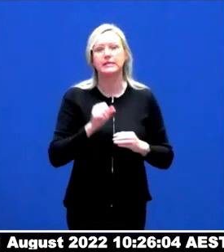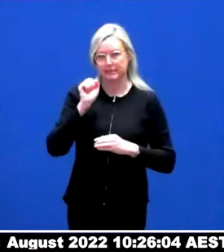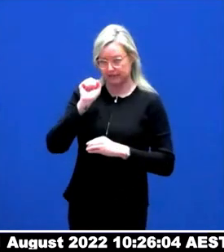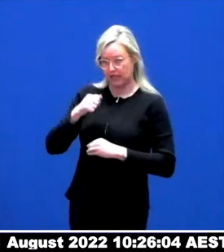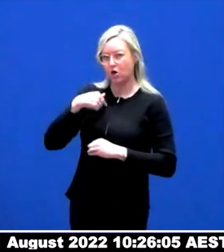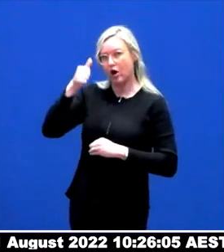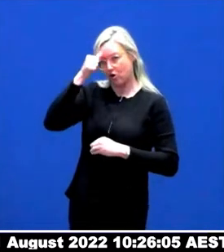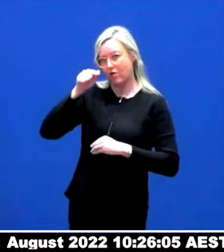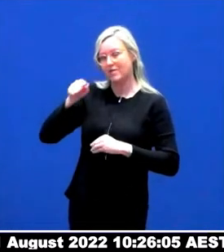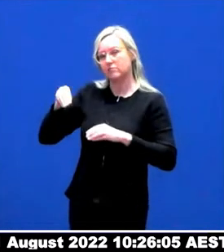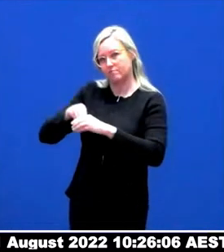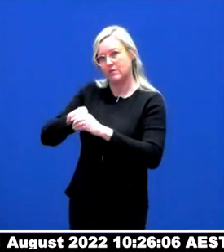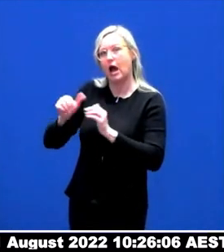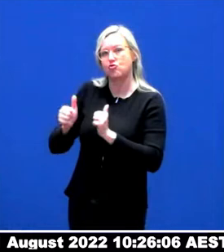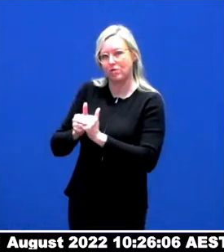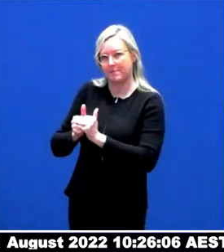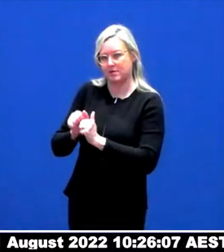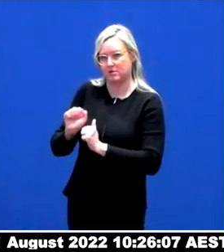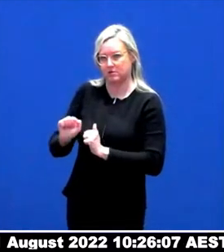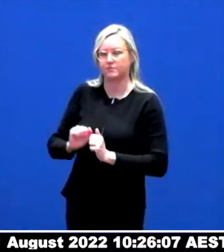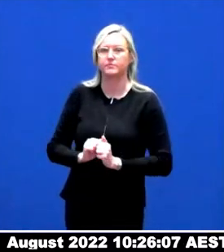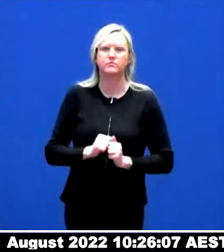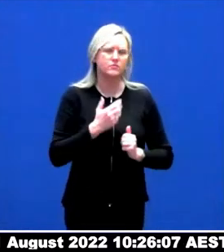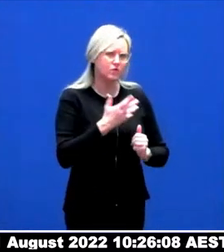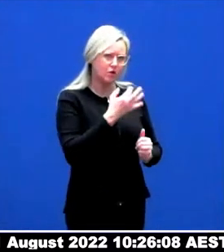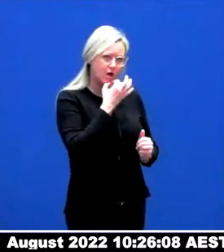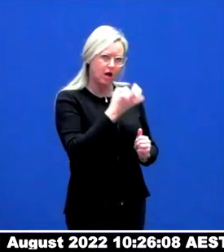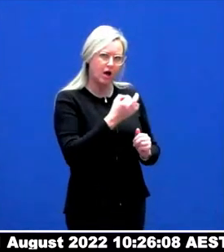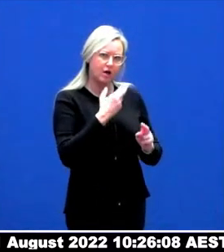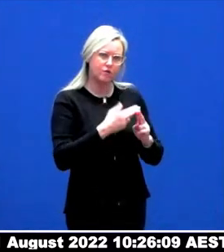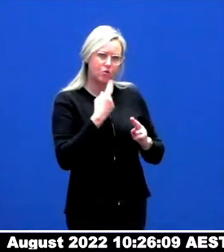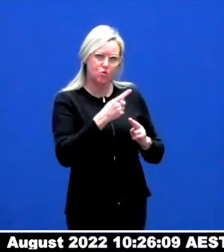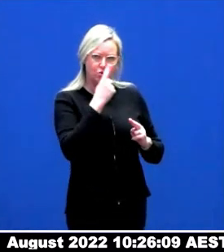And so can I briefly, just for the benefit of people following the hearing,